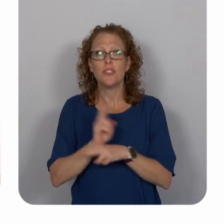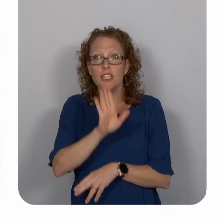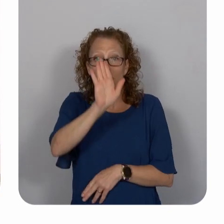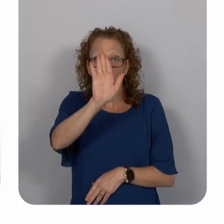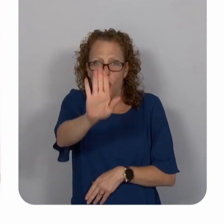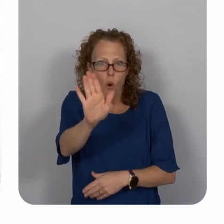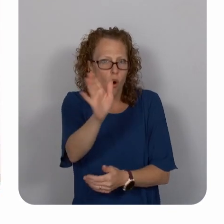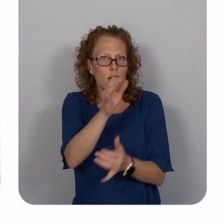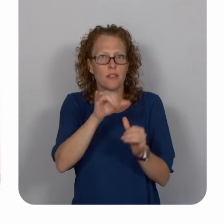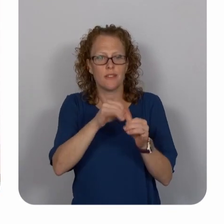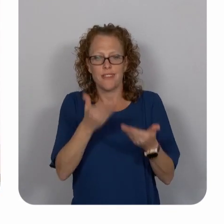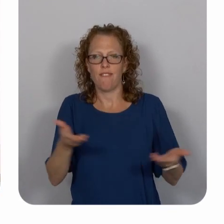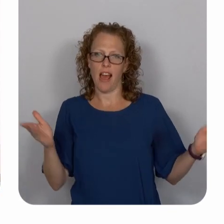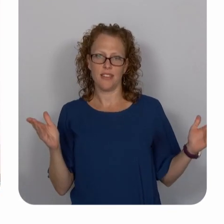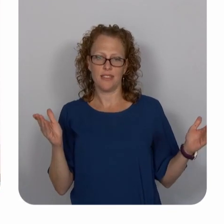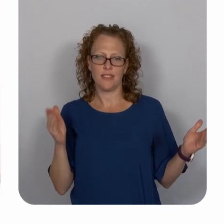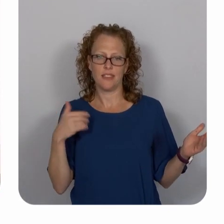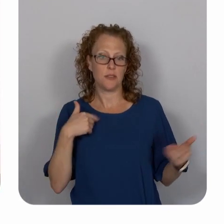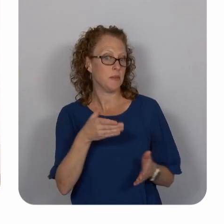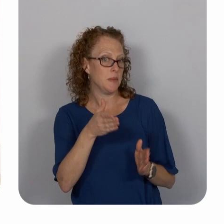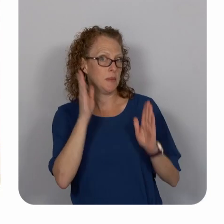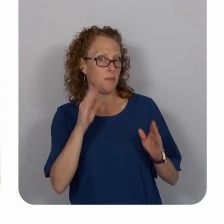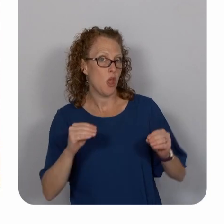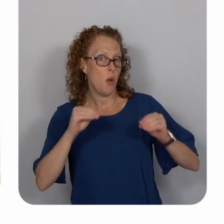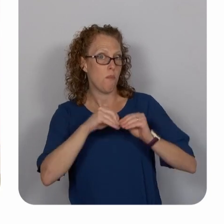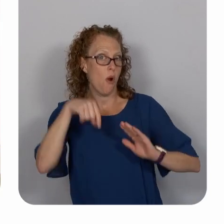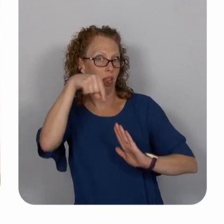Stay tuned for more on the Meta XR Simulator in the next session.